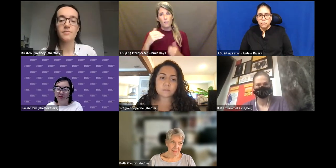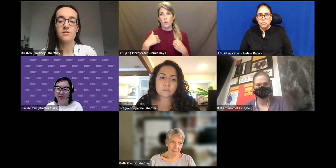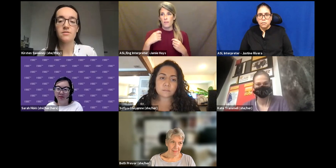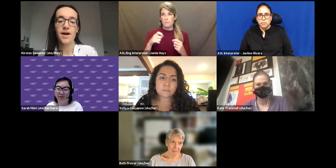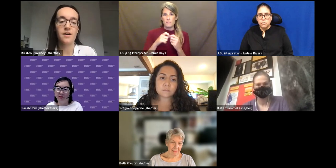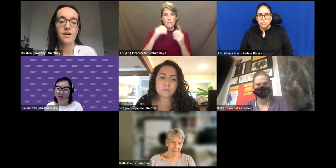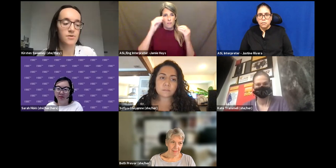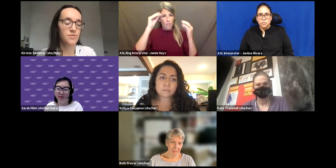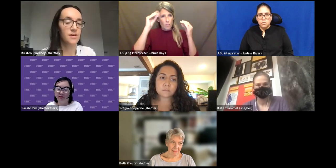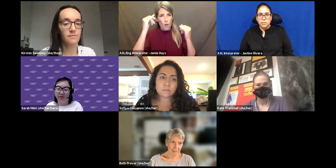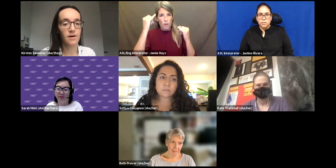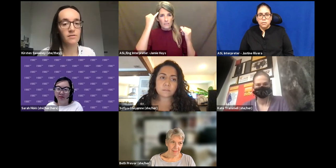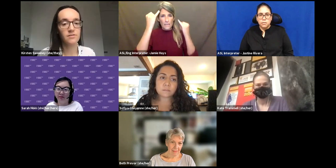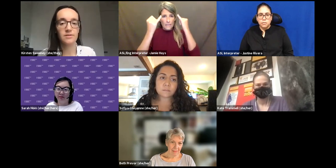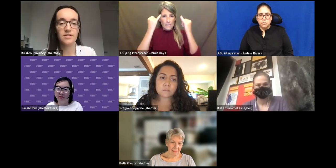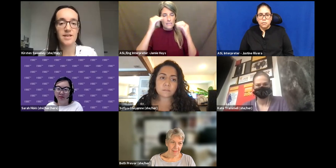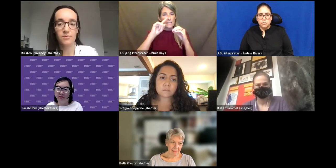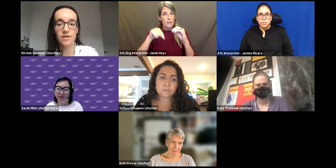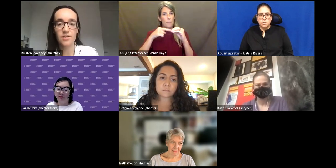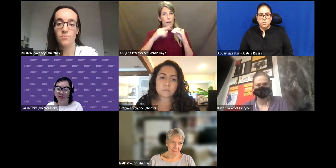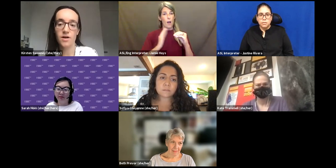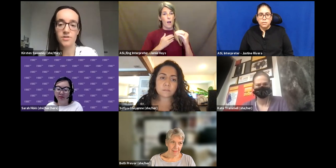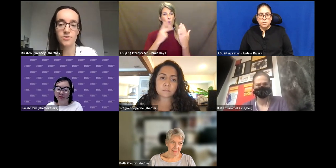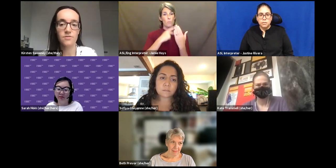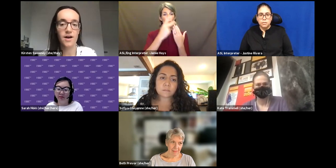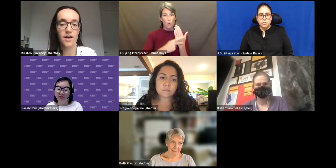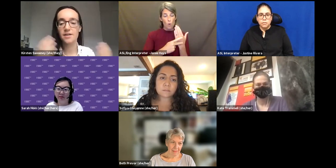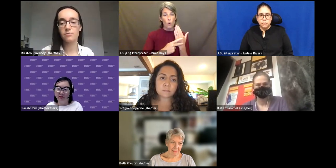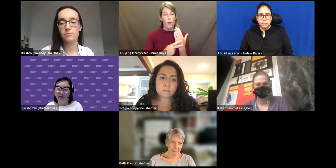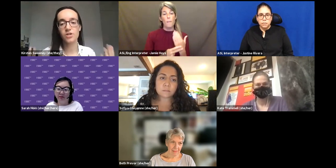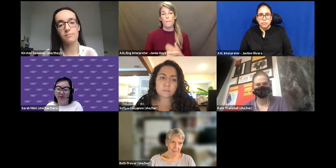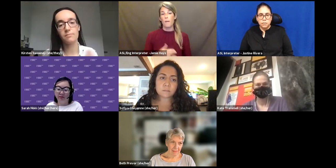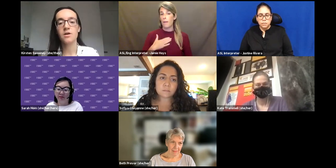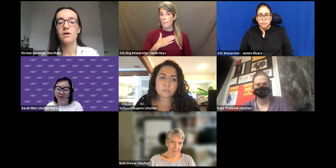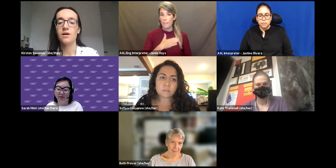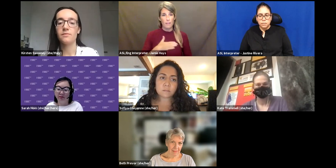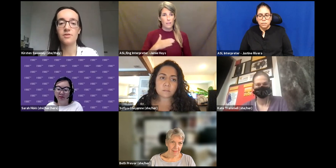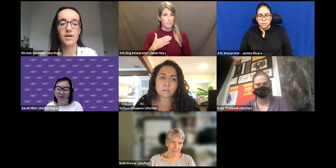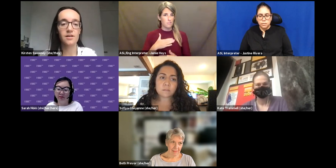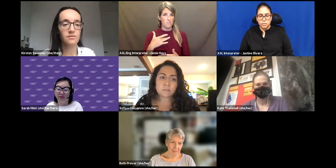programming or how we're thinking about disability equity, you want to, outside of a workshop, you know, get a